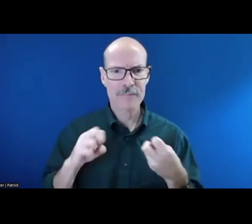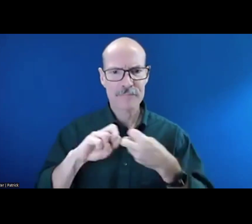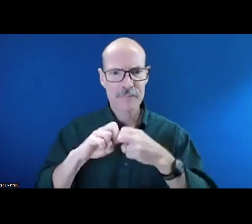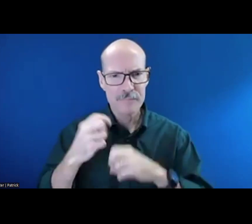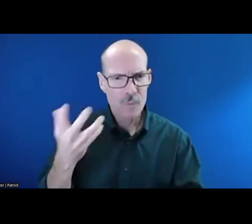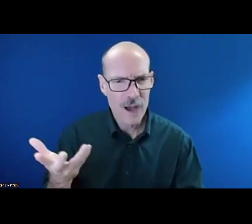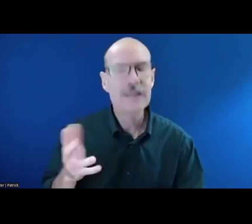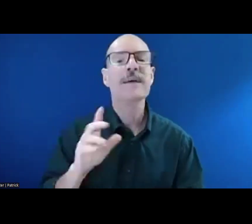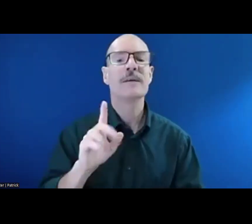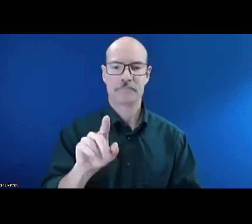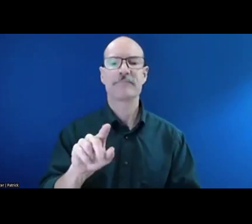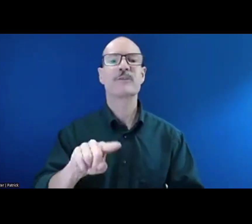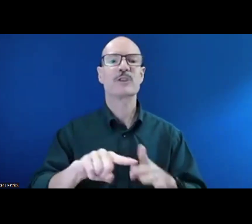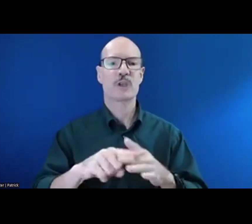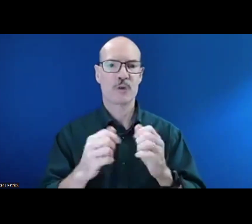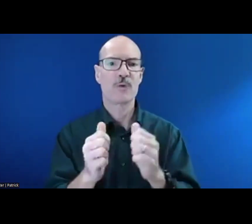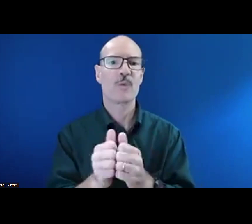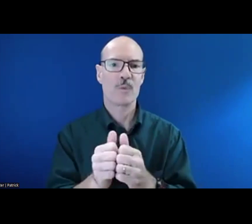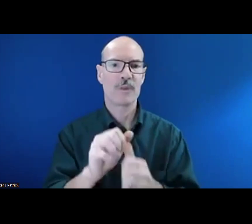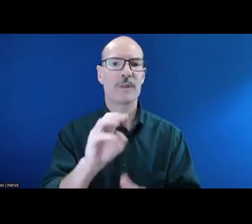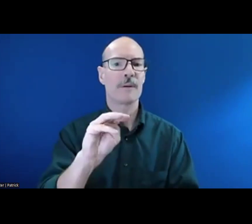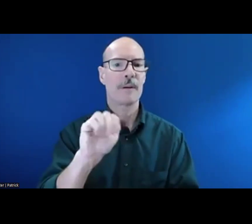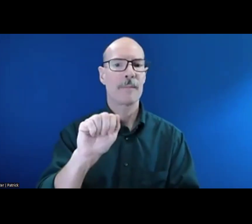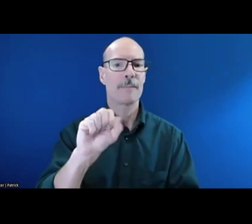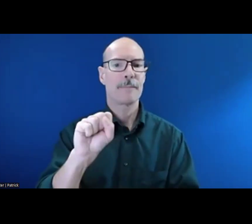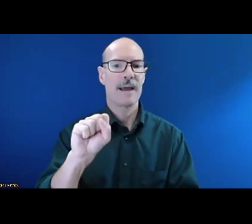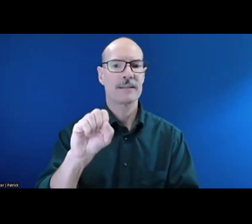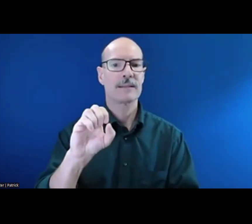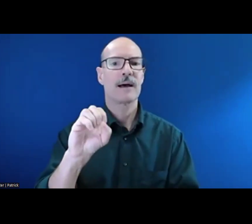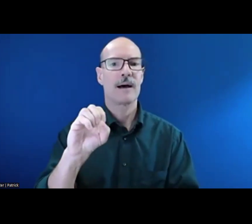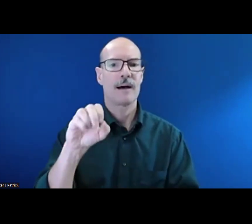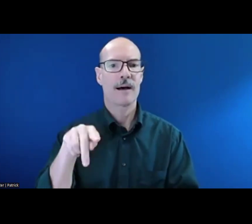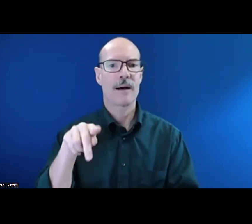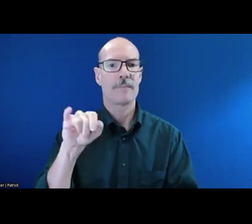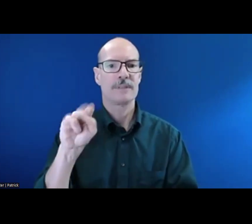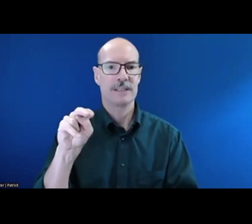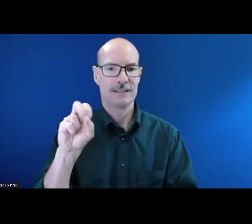They will be able to tell you if there's an BHOAP in your area to do an assessment.